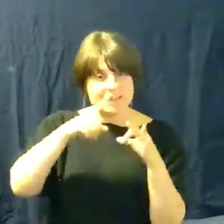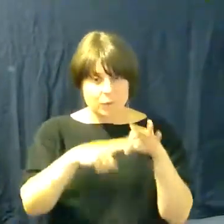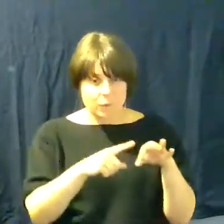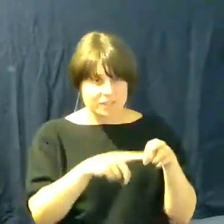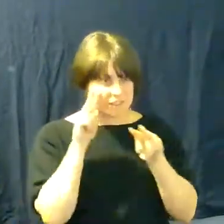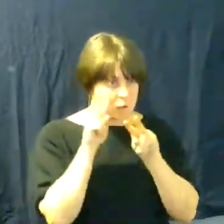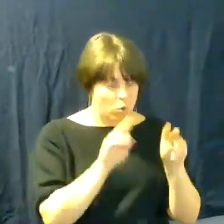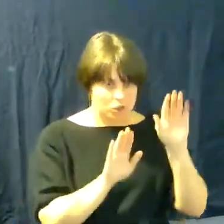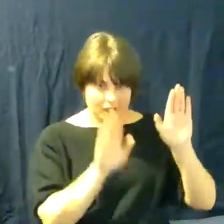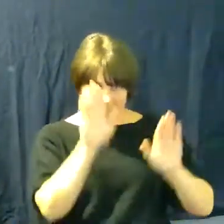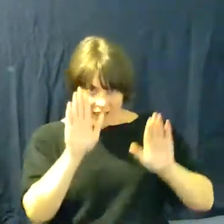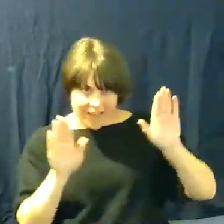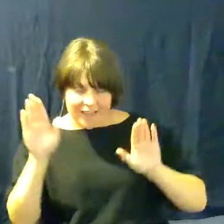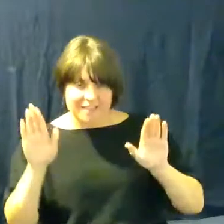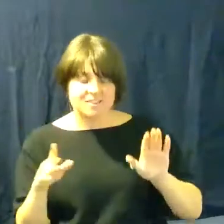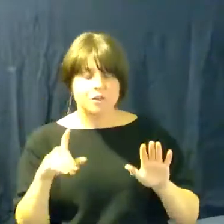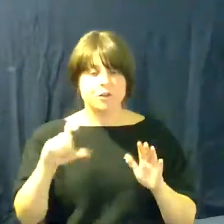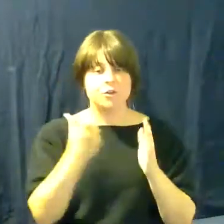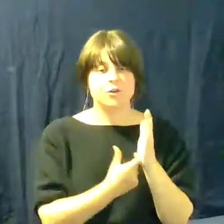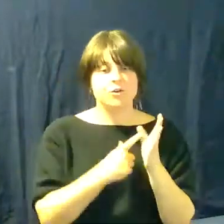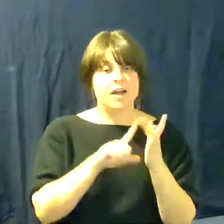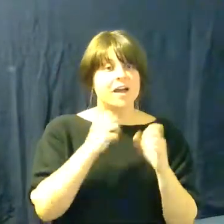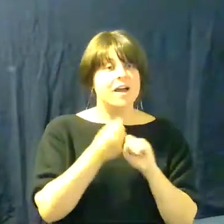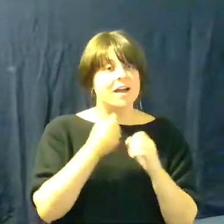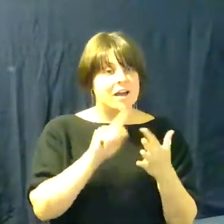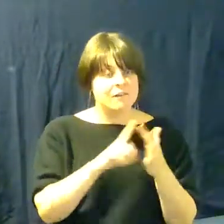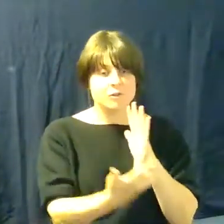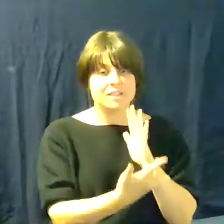Thank you to Sarah and Kate for